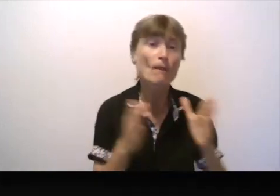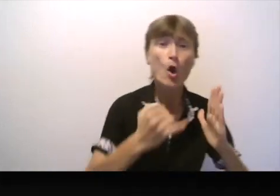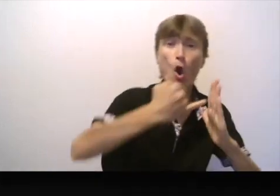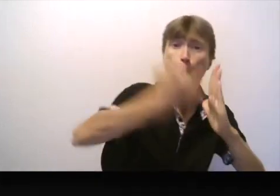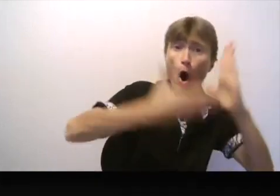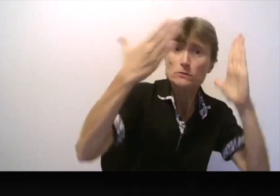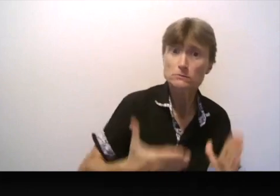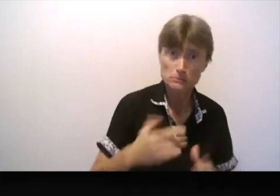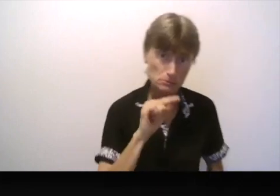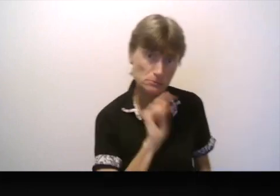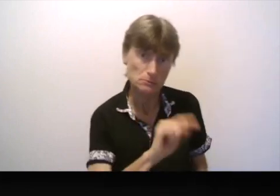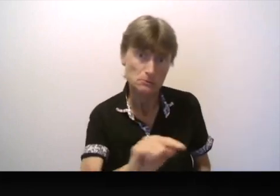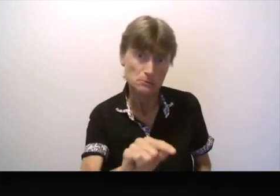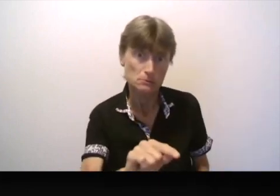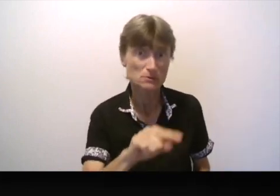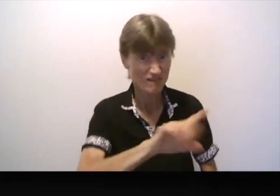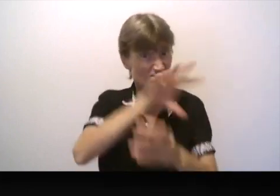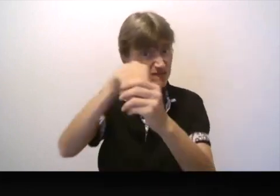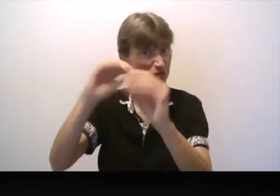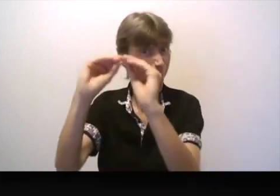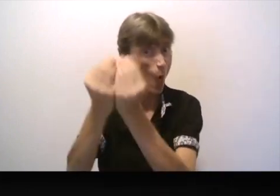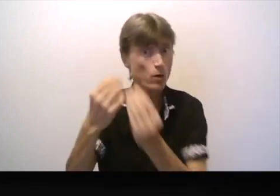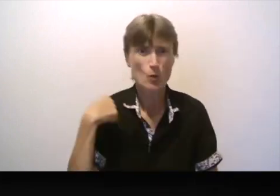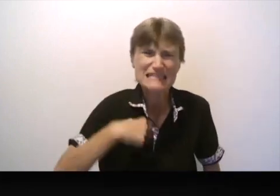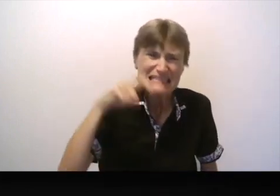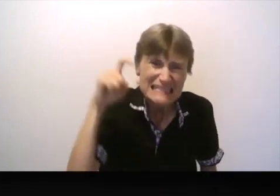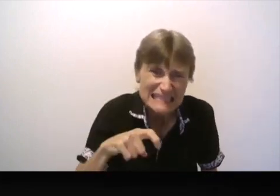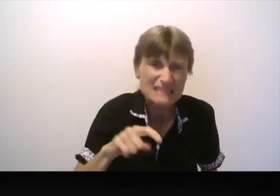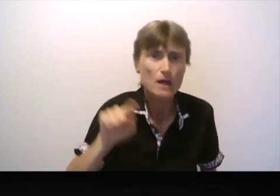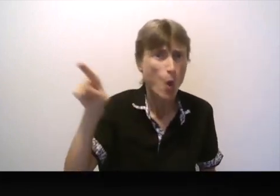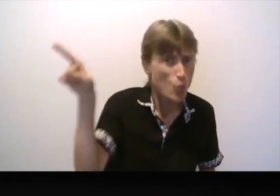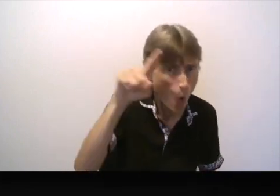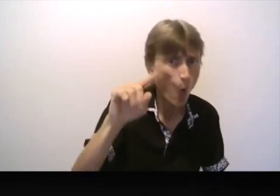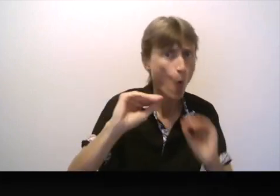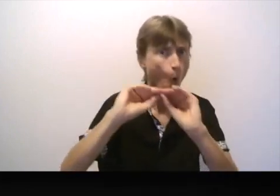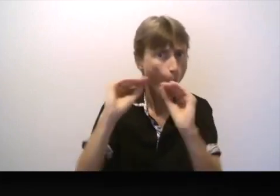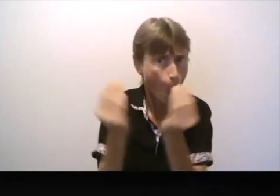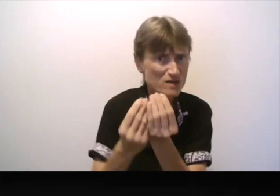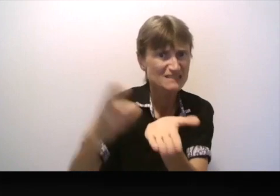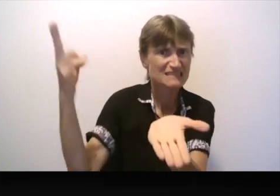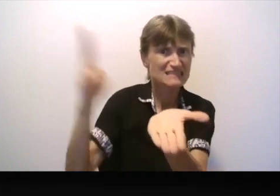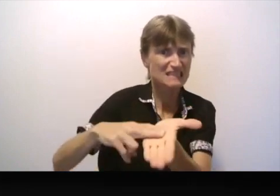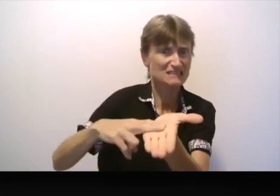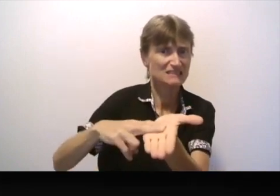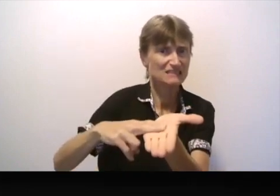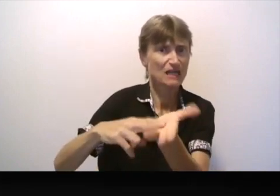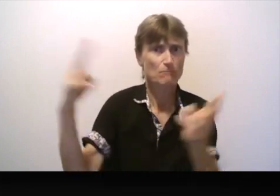we need to get those organizations signing these letters so speak with them talk to them encourage them to sign